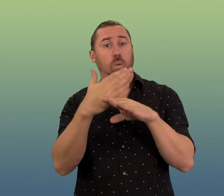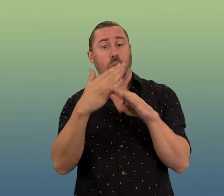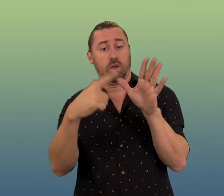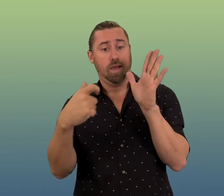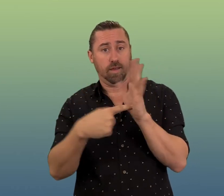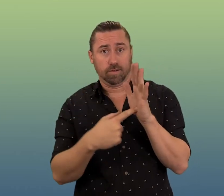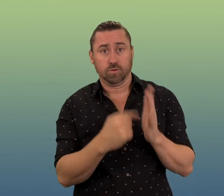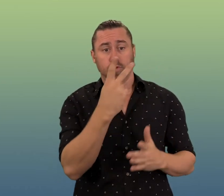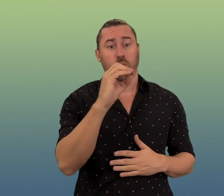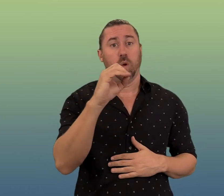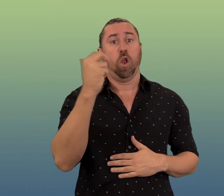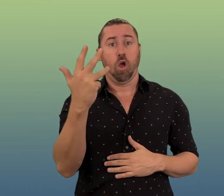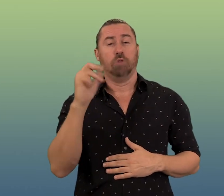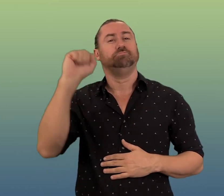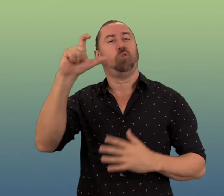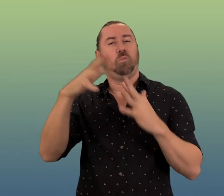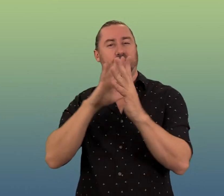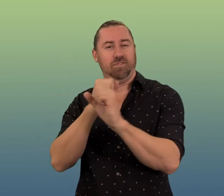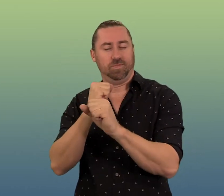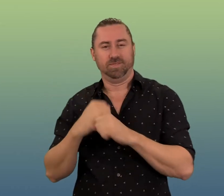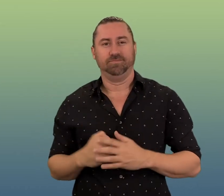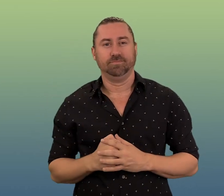The Fair Work Act 2009, Commonwealth.